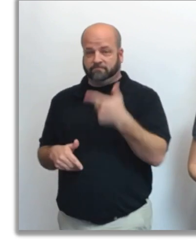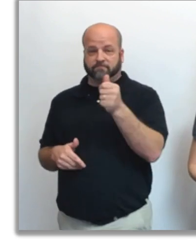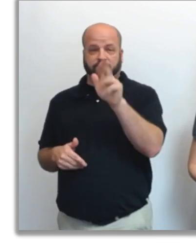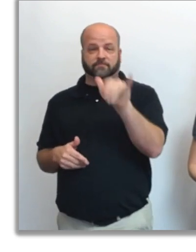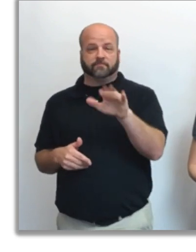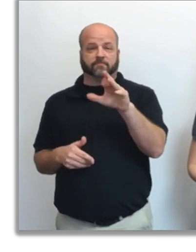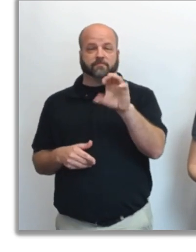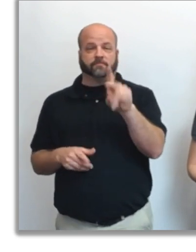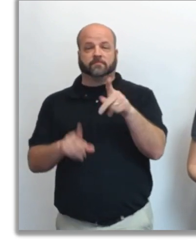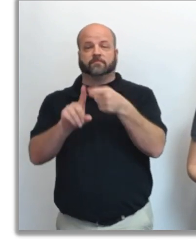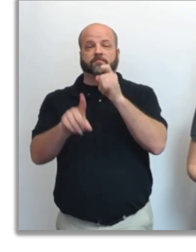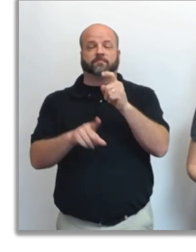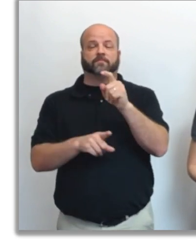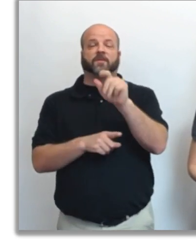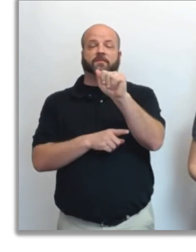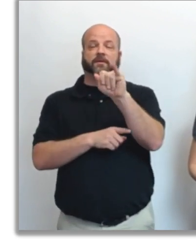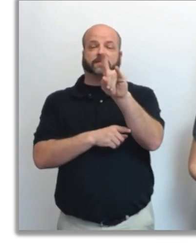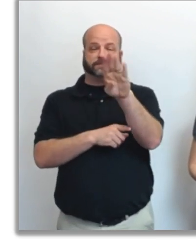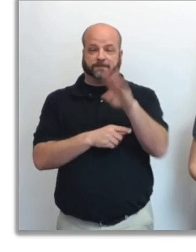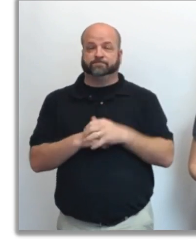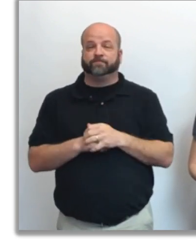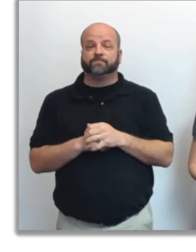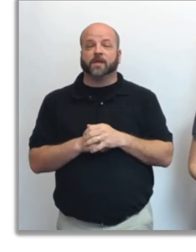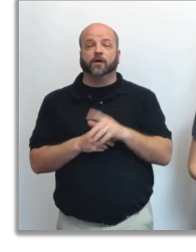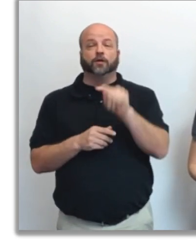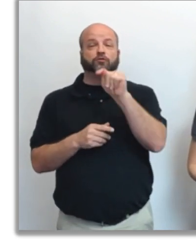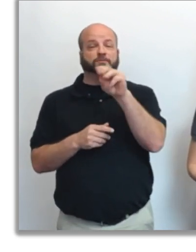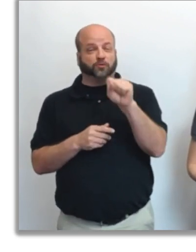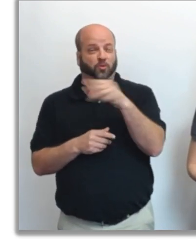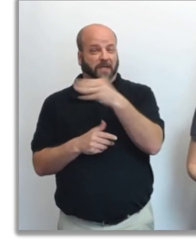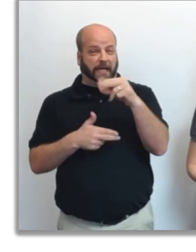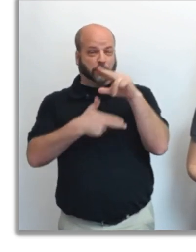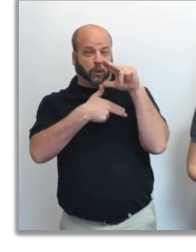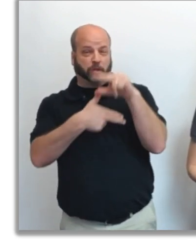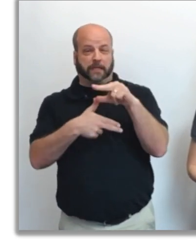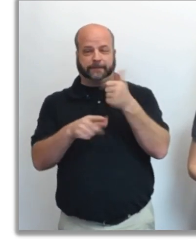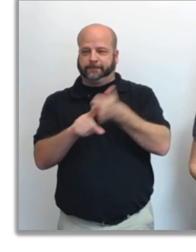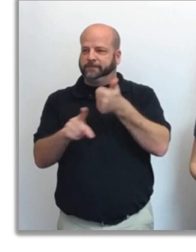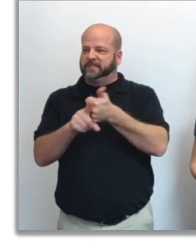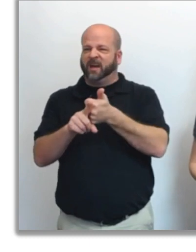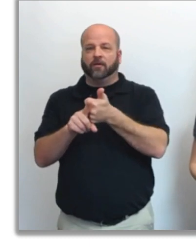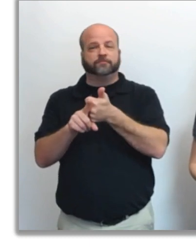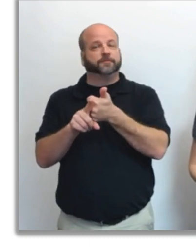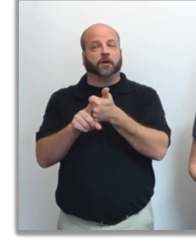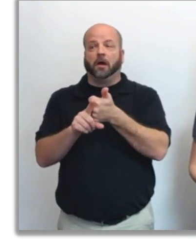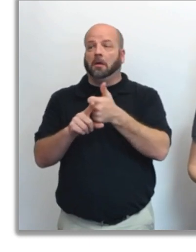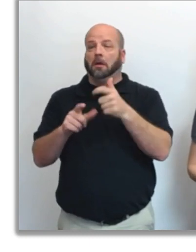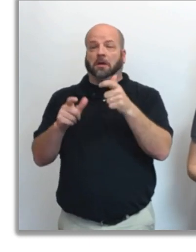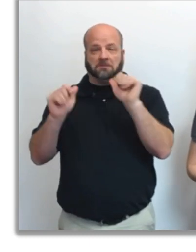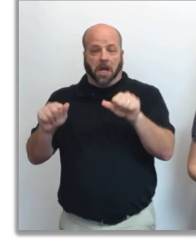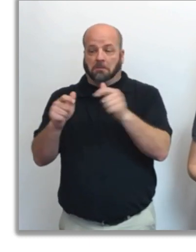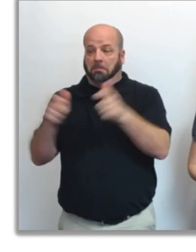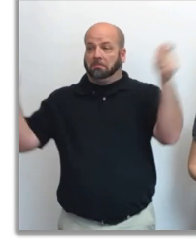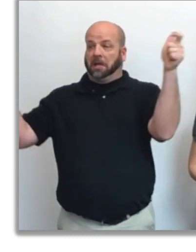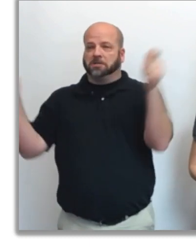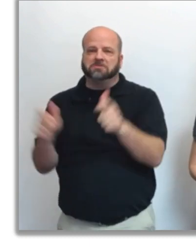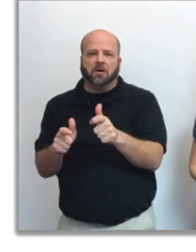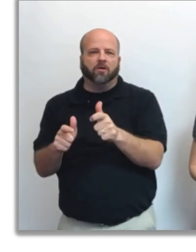the Alabama Institute for the Deaf and Blind. Tropical storms and hurricanes are not “one-size fits all” when it comes to the hazards they